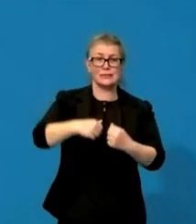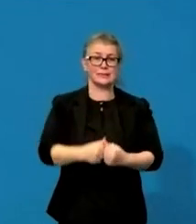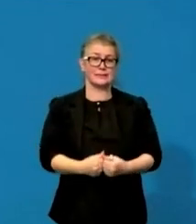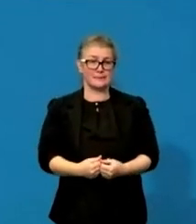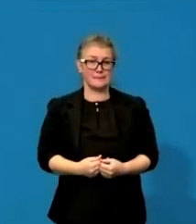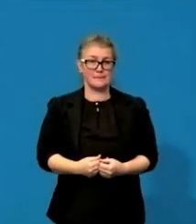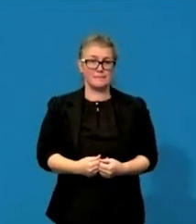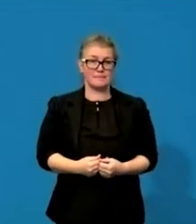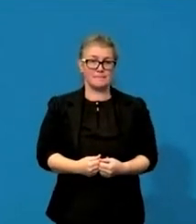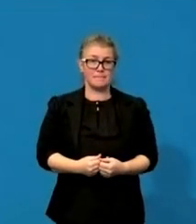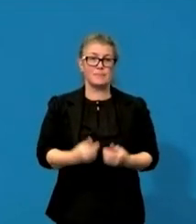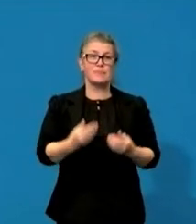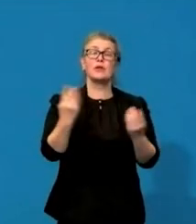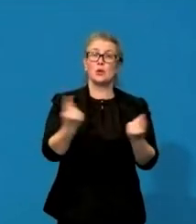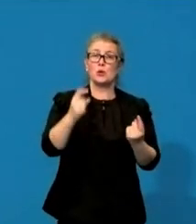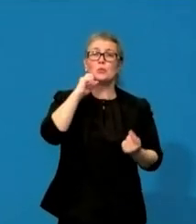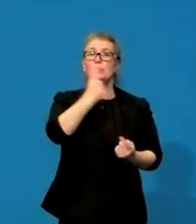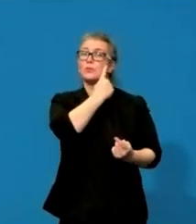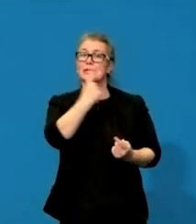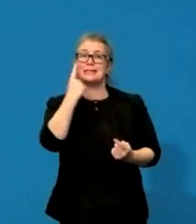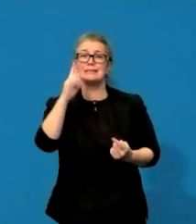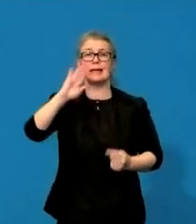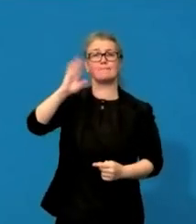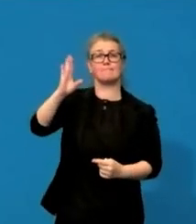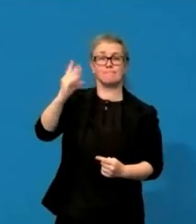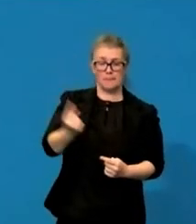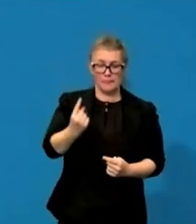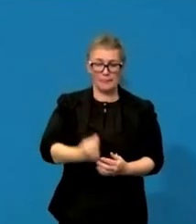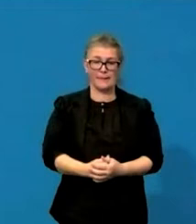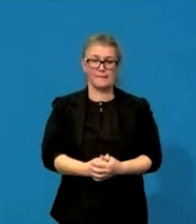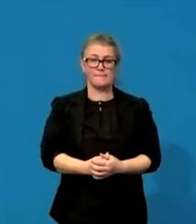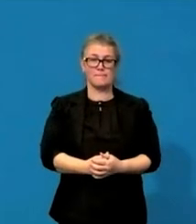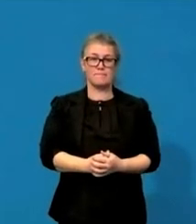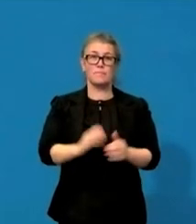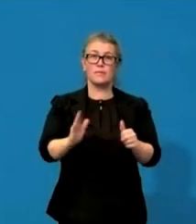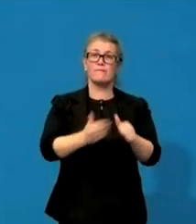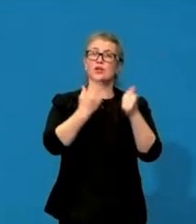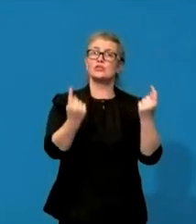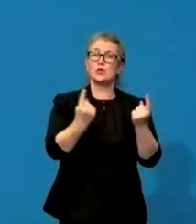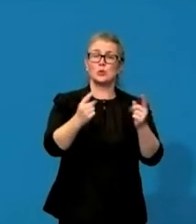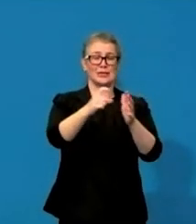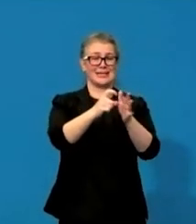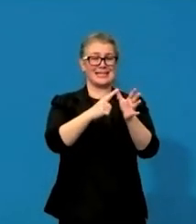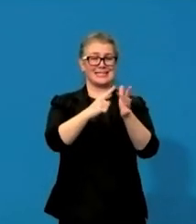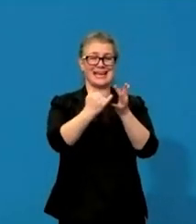their evidence. The first witness, Daisy, will appear with Joziah.